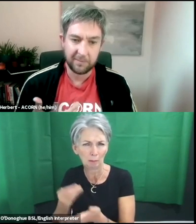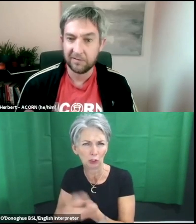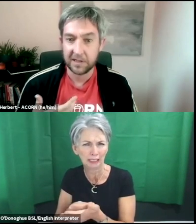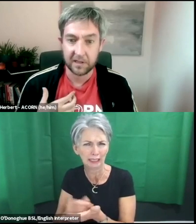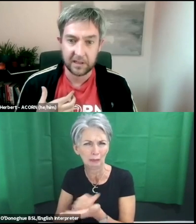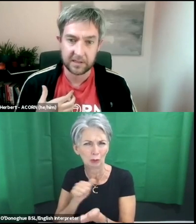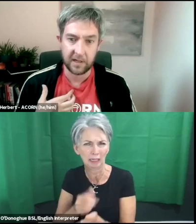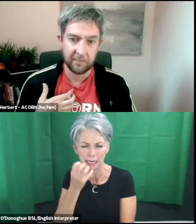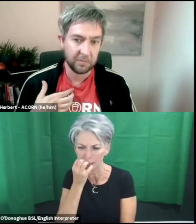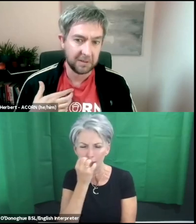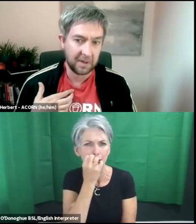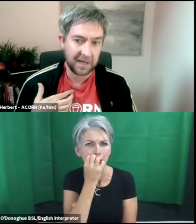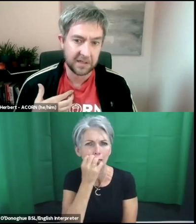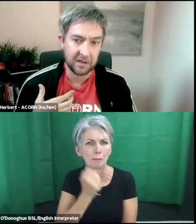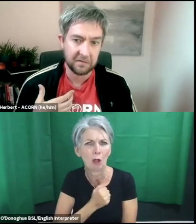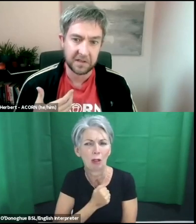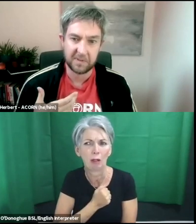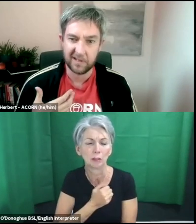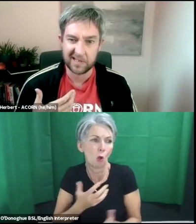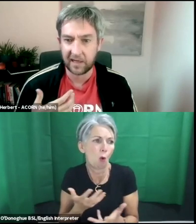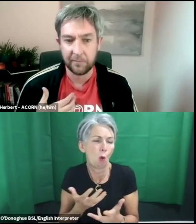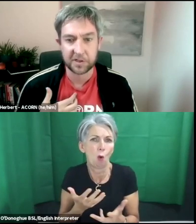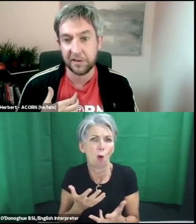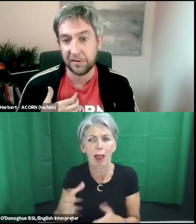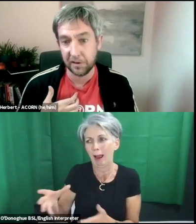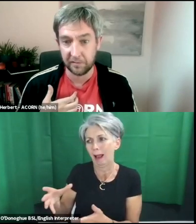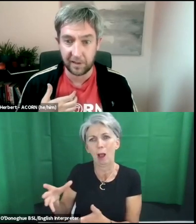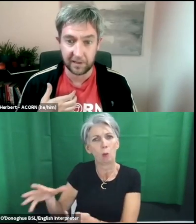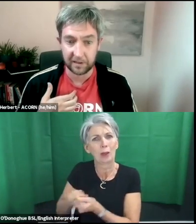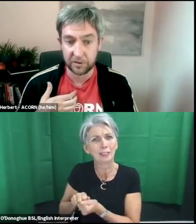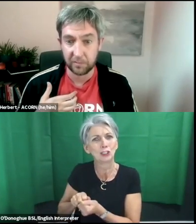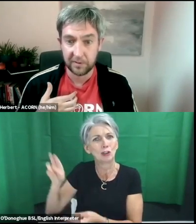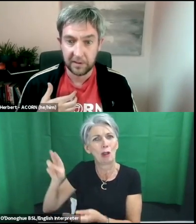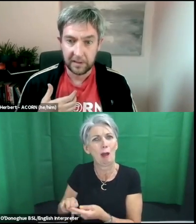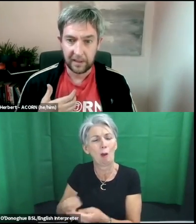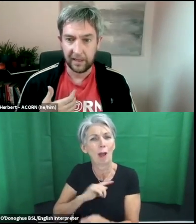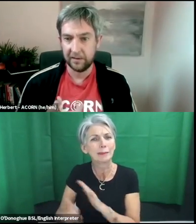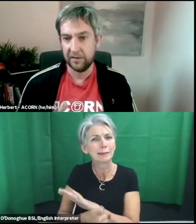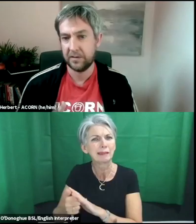Maybe the reason that I'm not being paid enough is because I'm not skilled enough at my job.